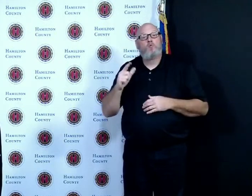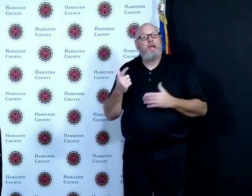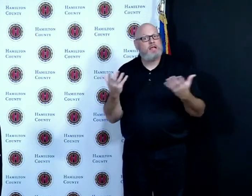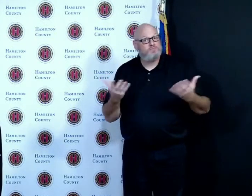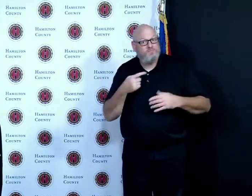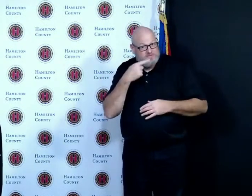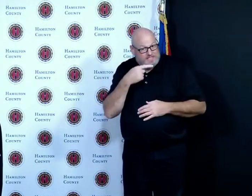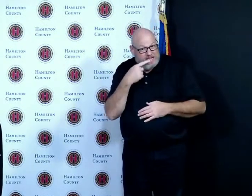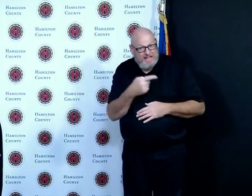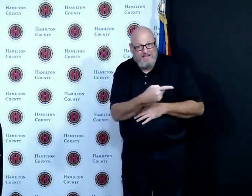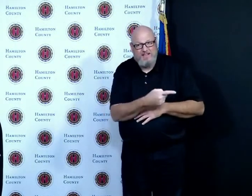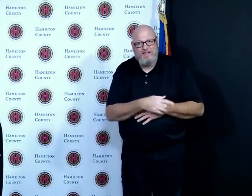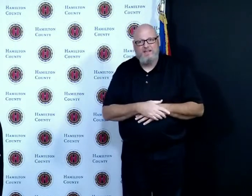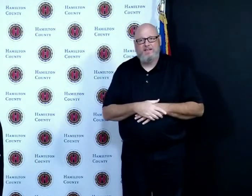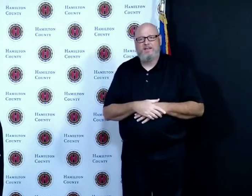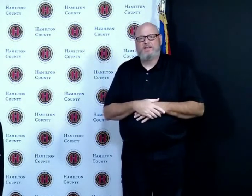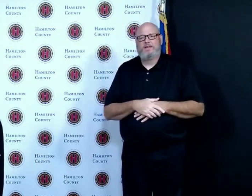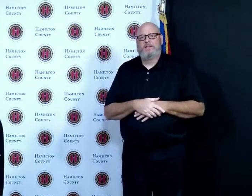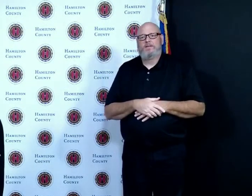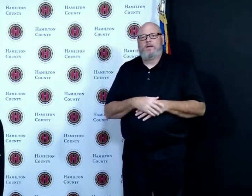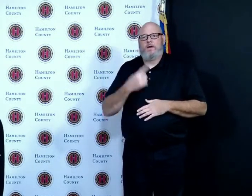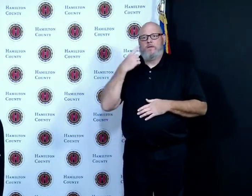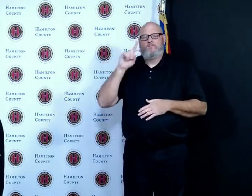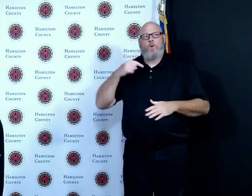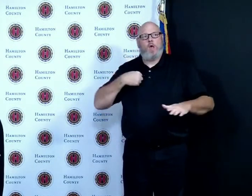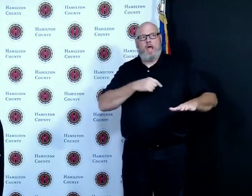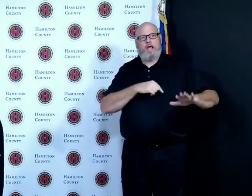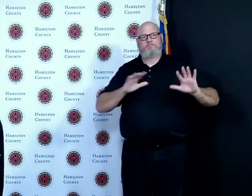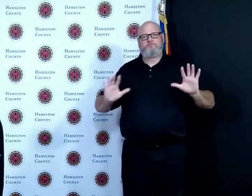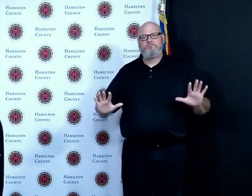so that what you're referring to is just the nature of the beast because the Governor has